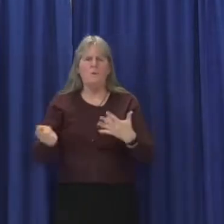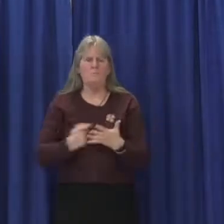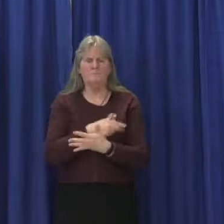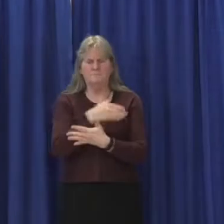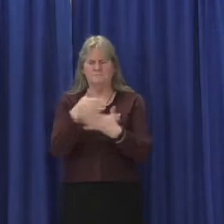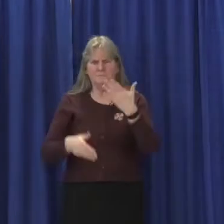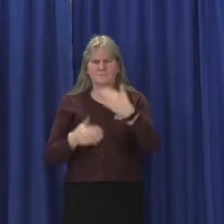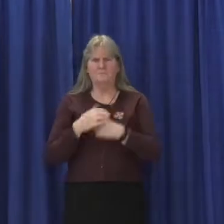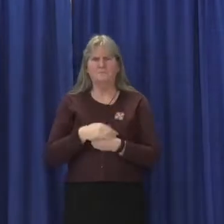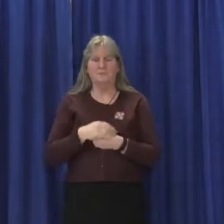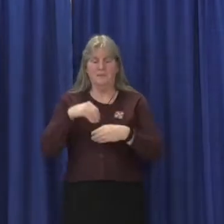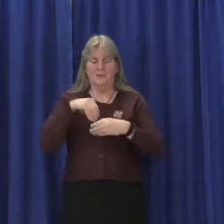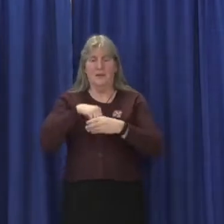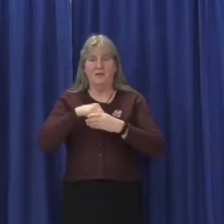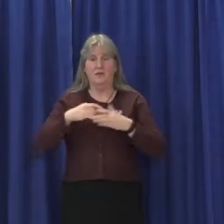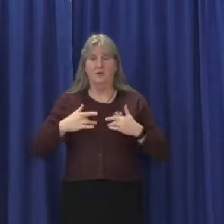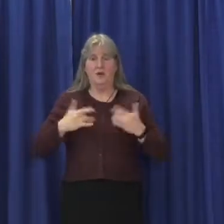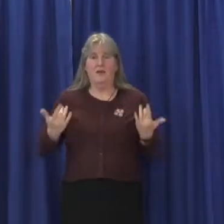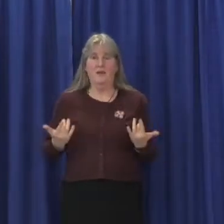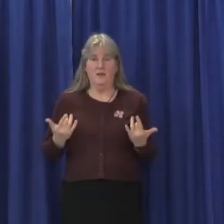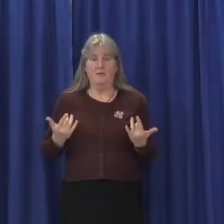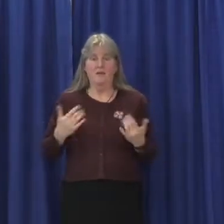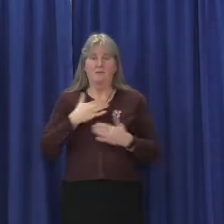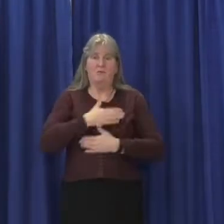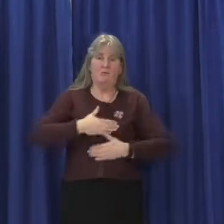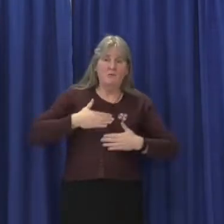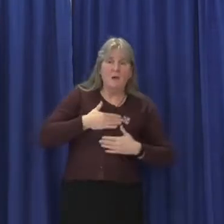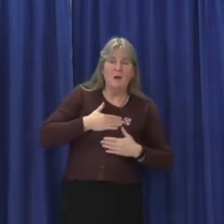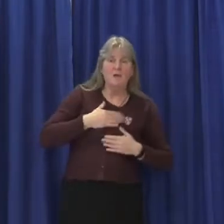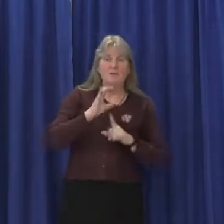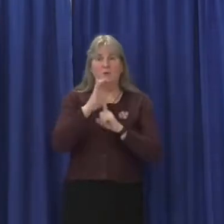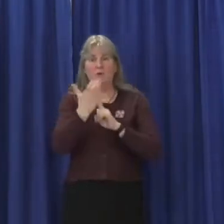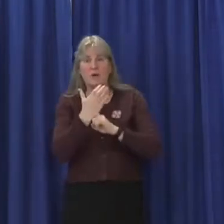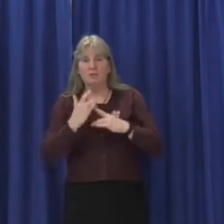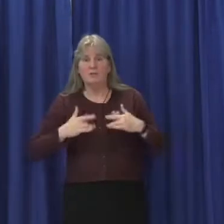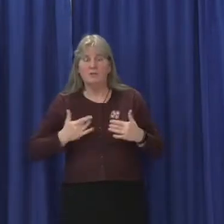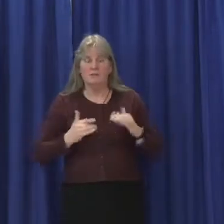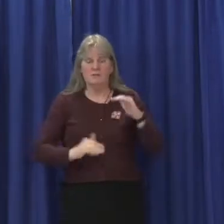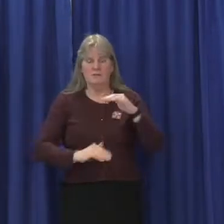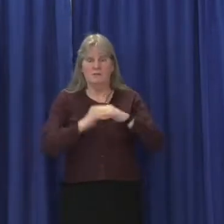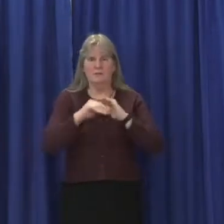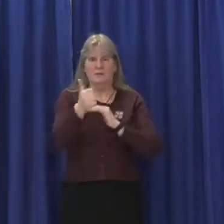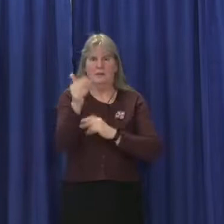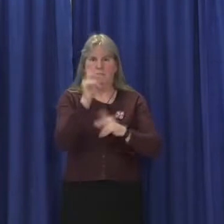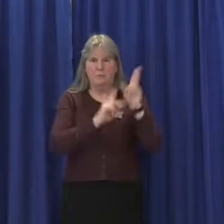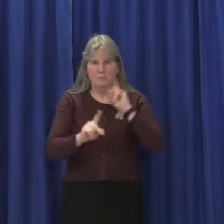all indoor group activities, recreational or cultural gatherings are limited to ten people from a maximum of